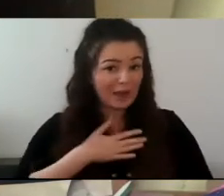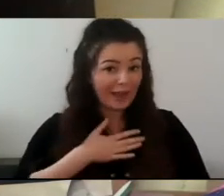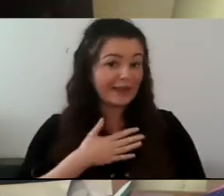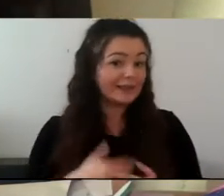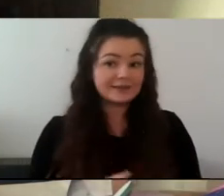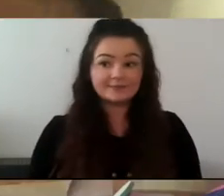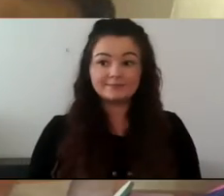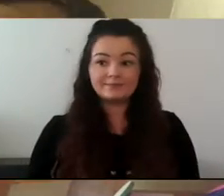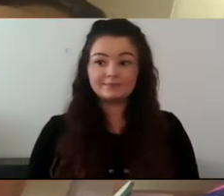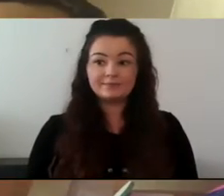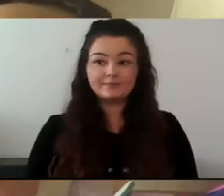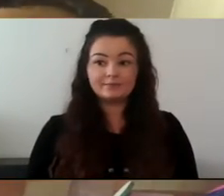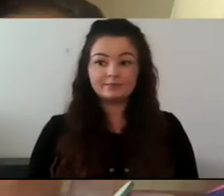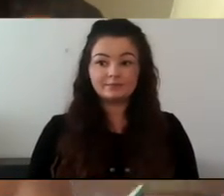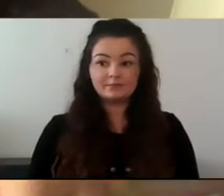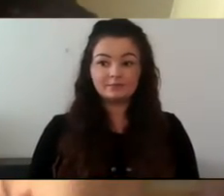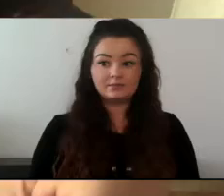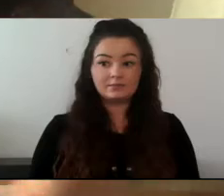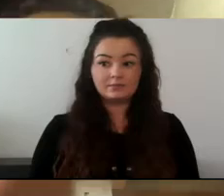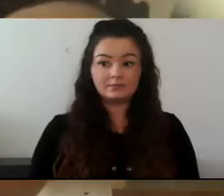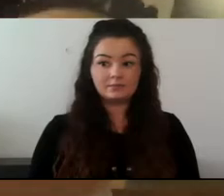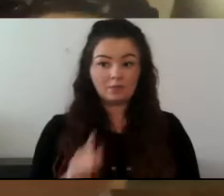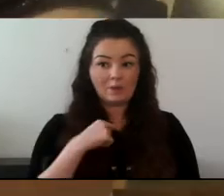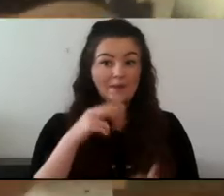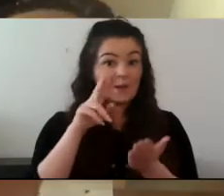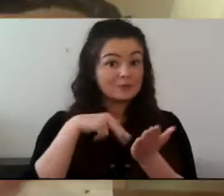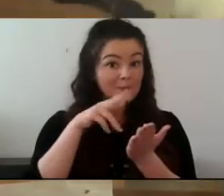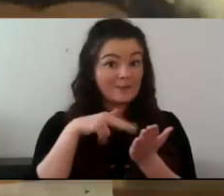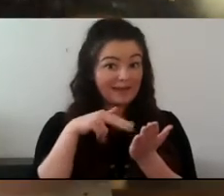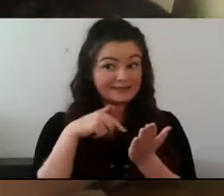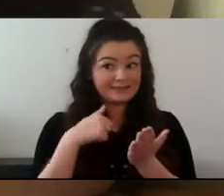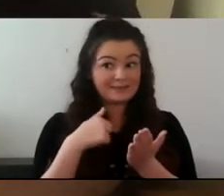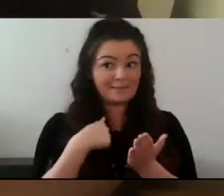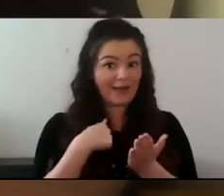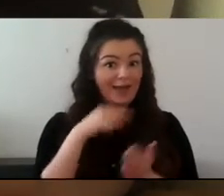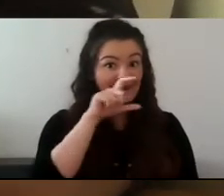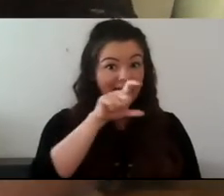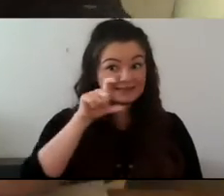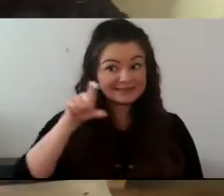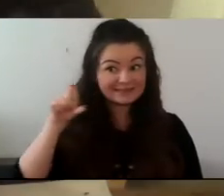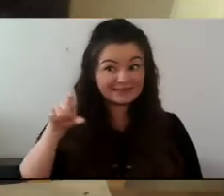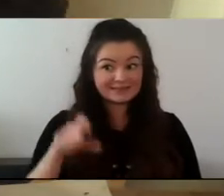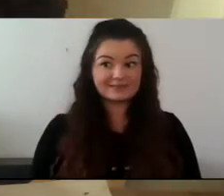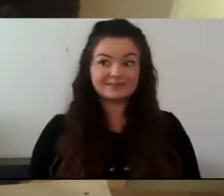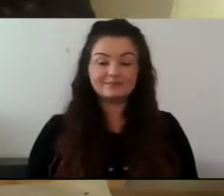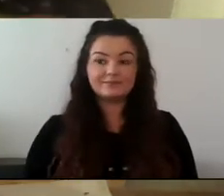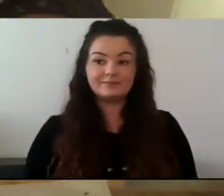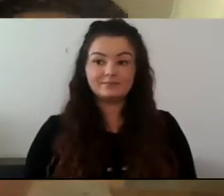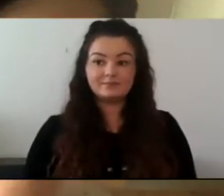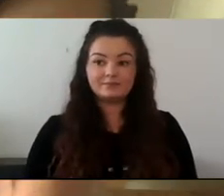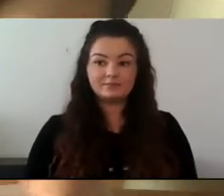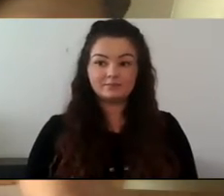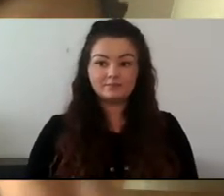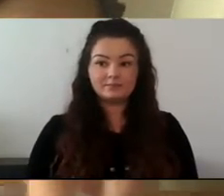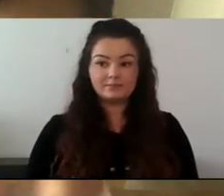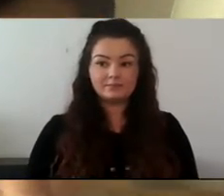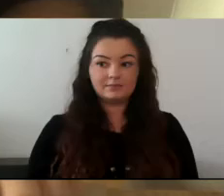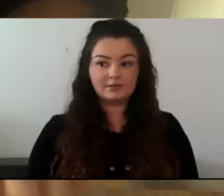and what I'm going to do is I'm going to paint my letters. If you put yours somewhere flat. So